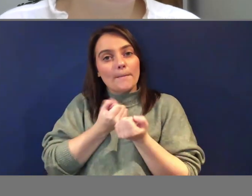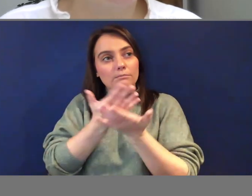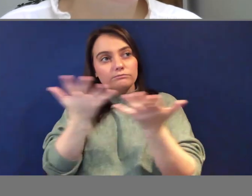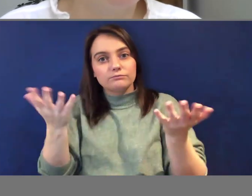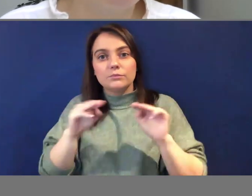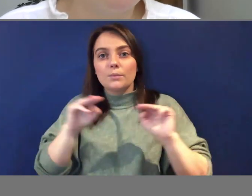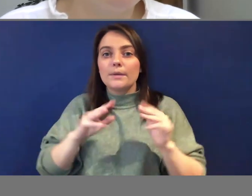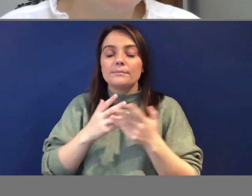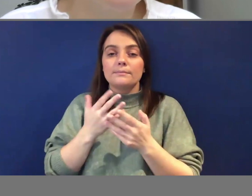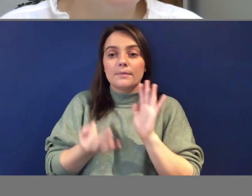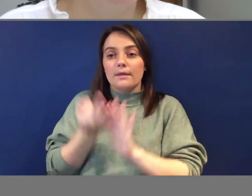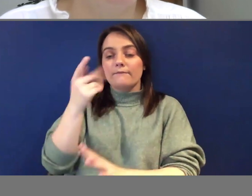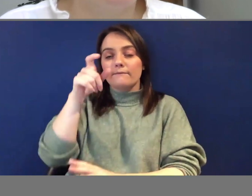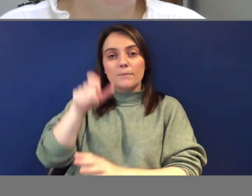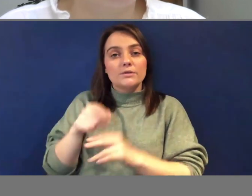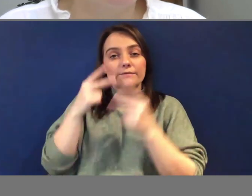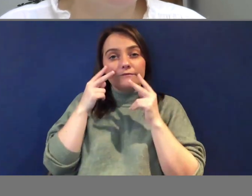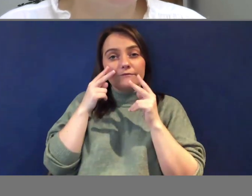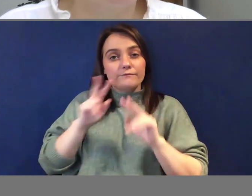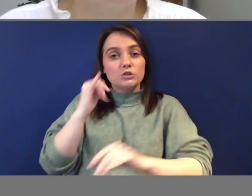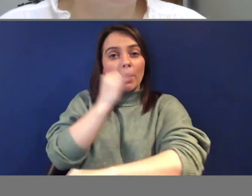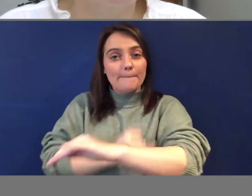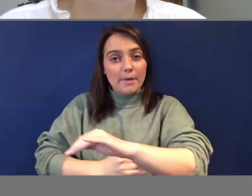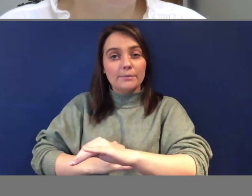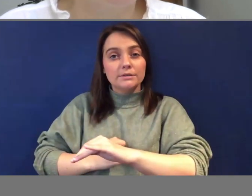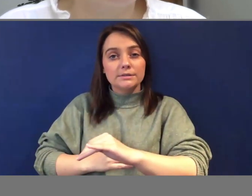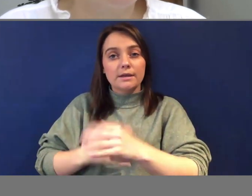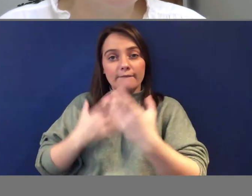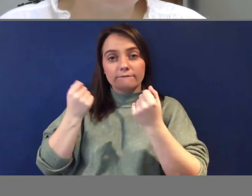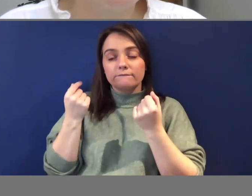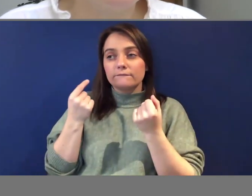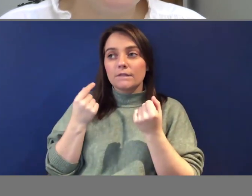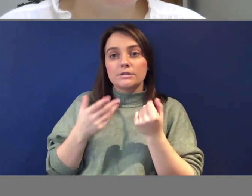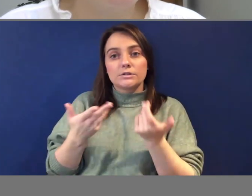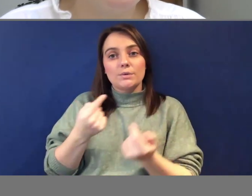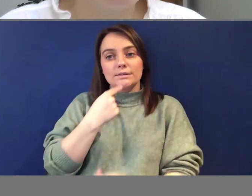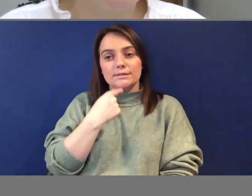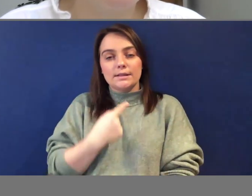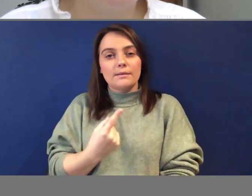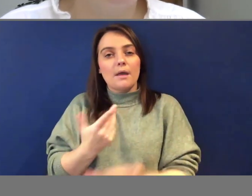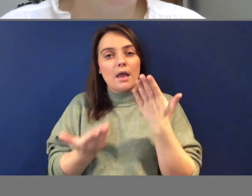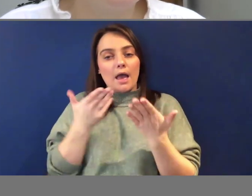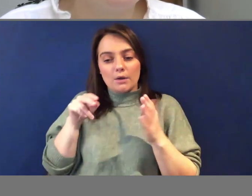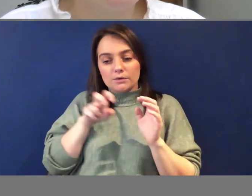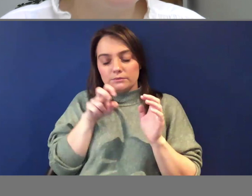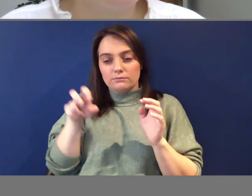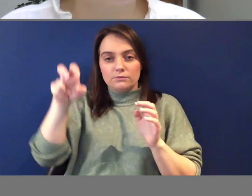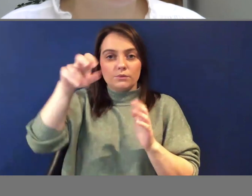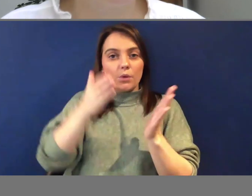who's a visual impairment in in informing that person how to navigate both the stairs itself